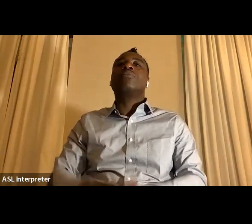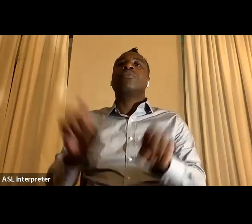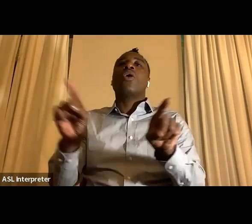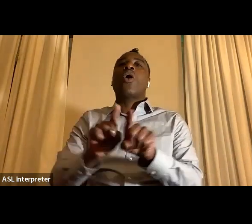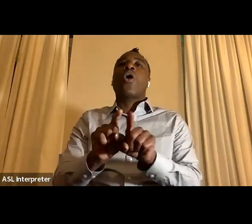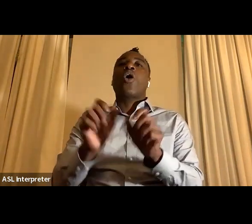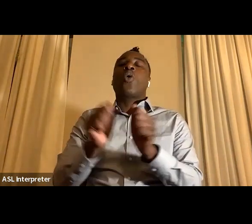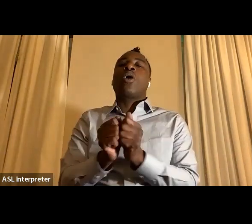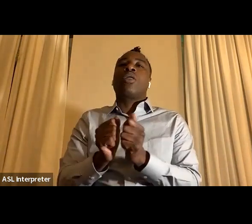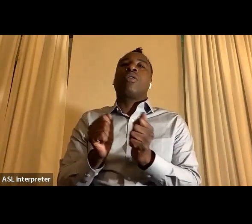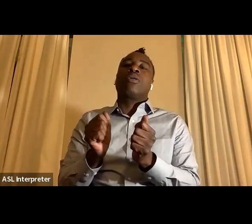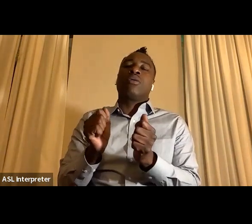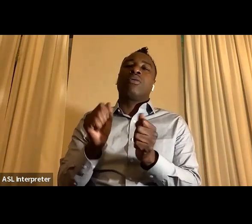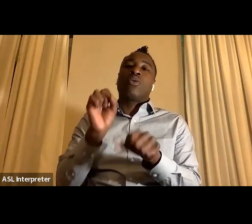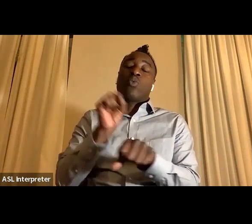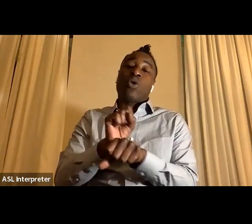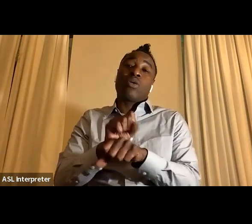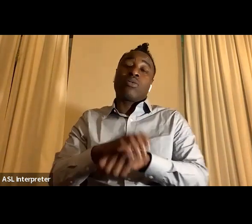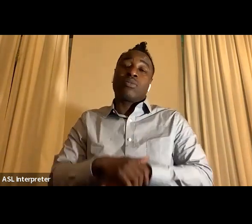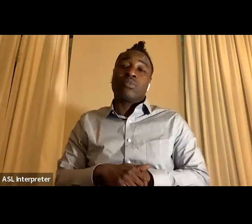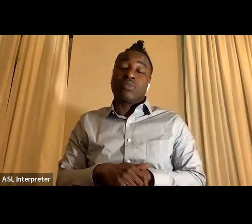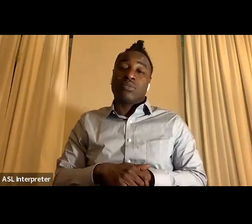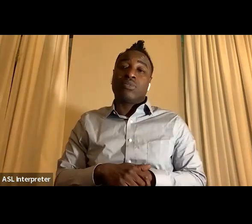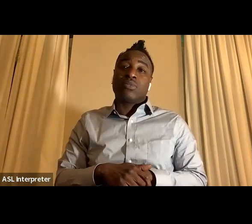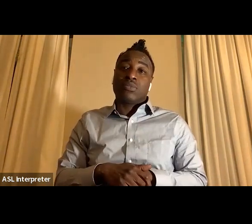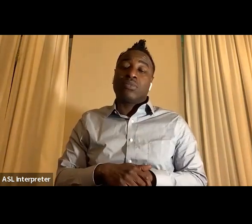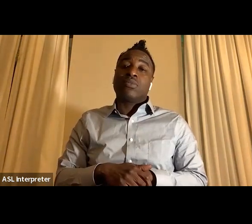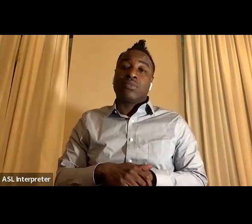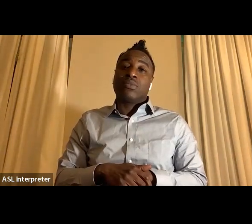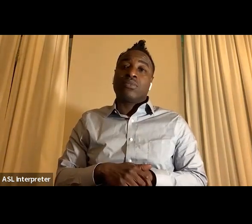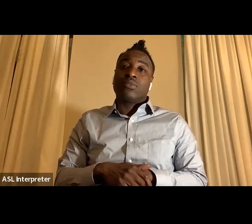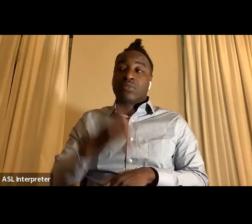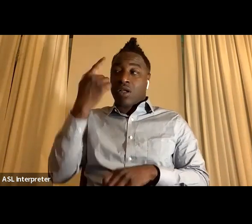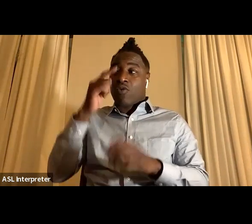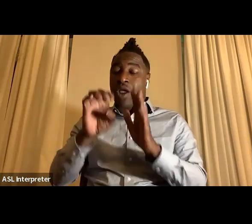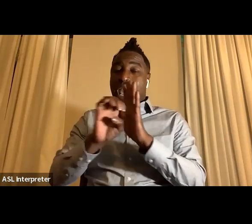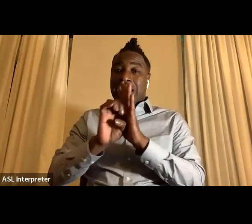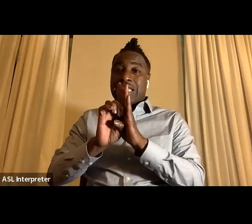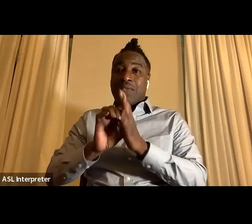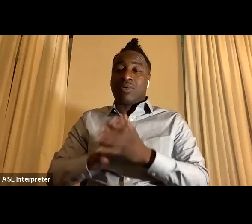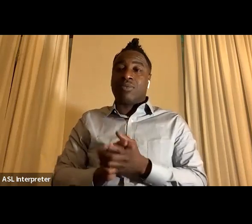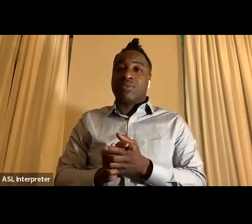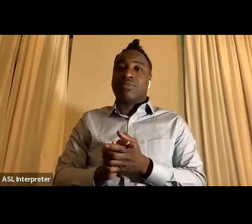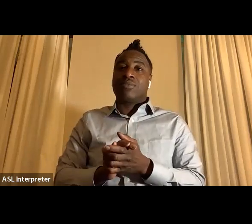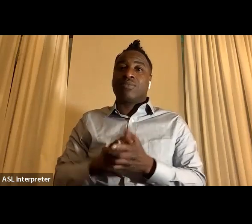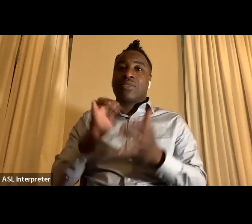So I find that just for example, like I was last two months, I was in Florida